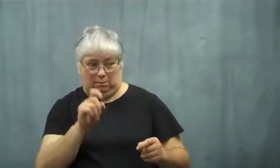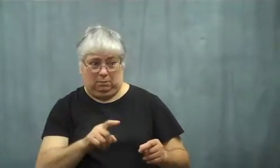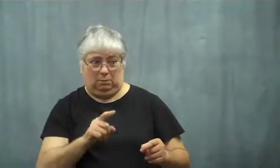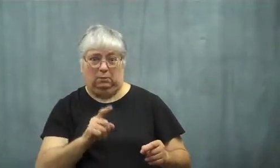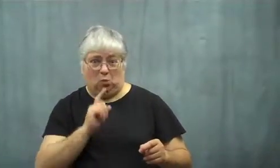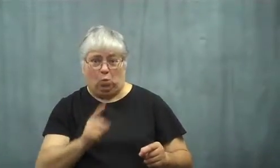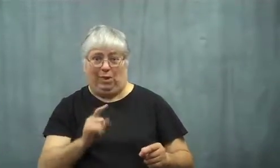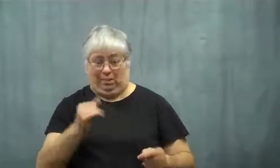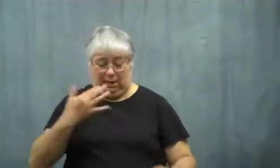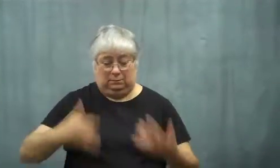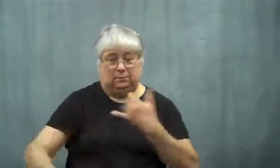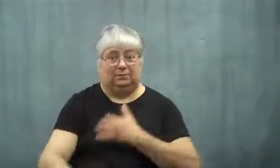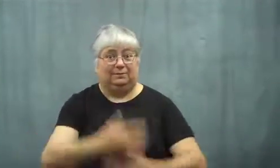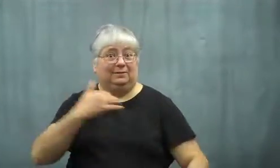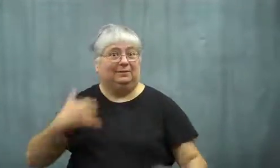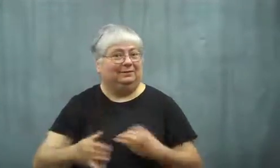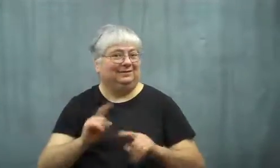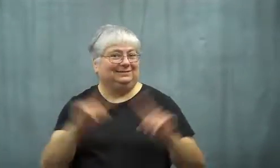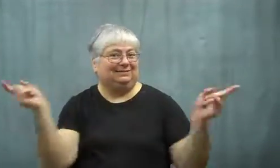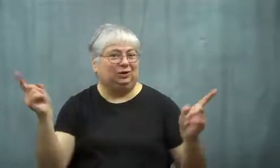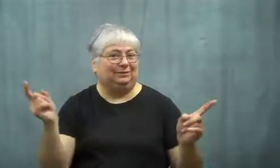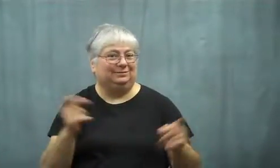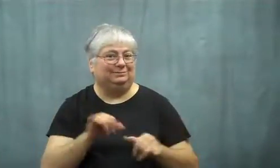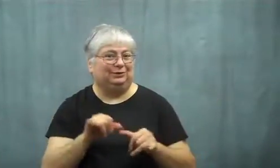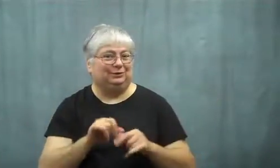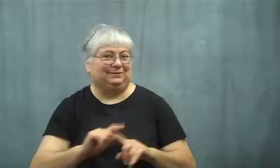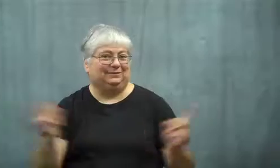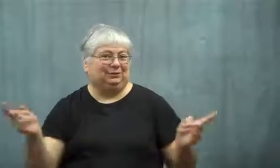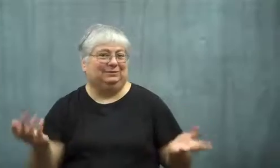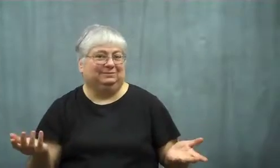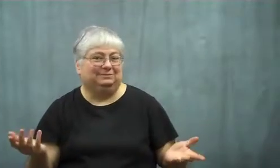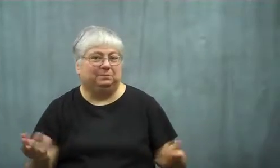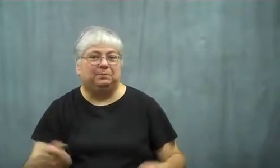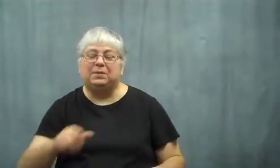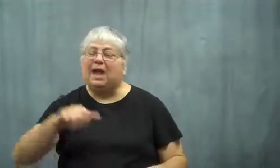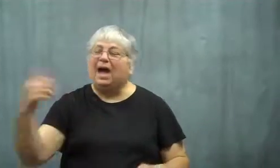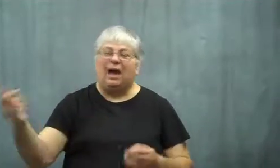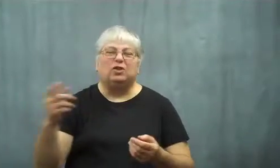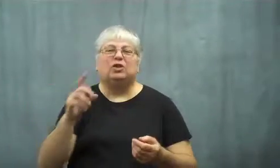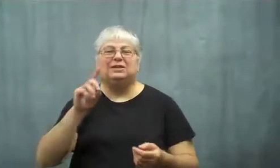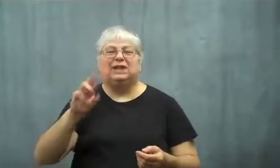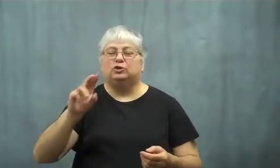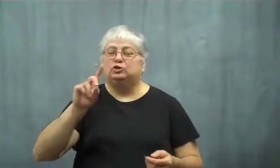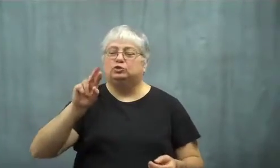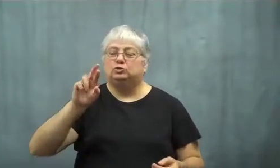When the blood is circulating, there is a different reading.